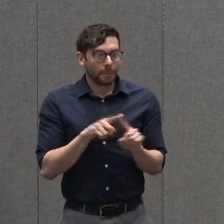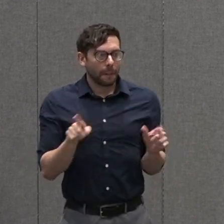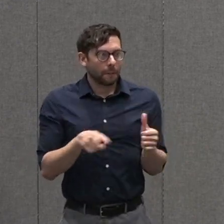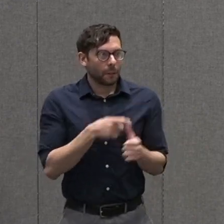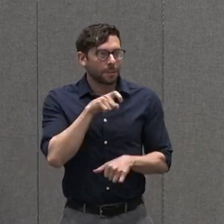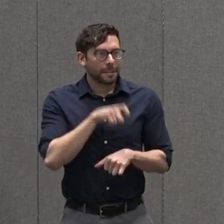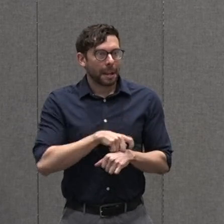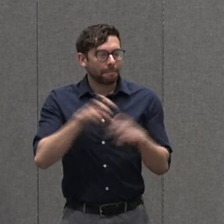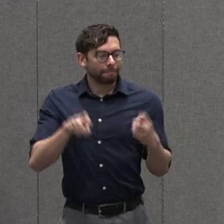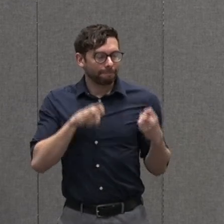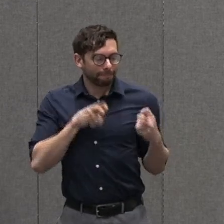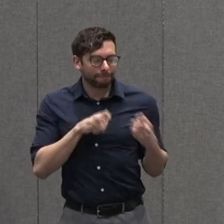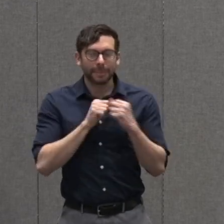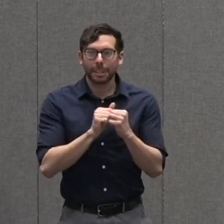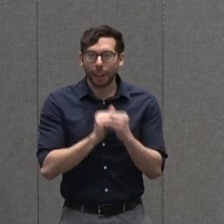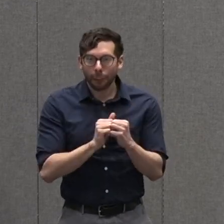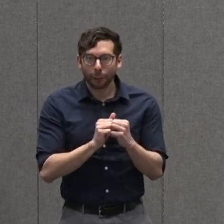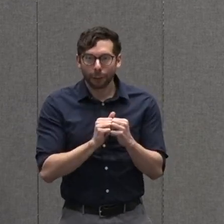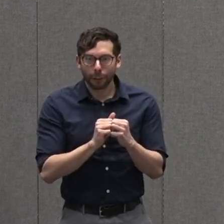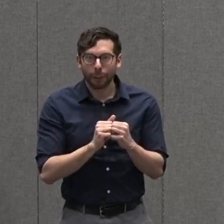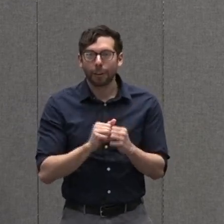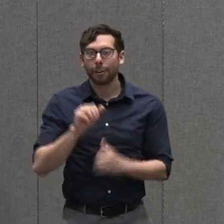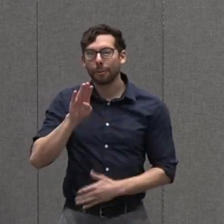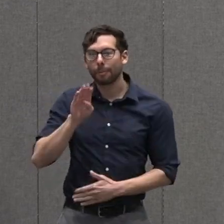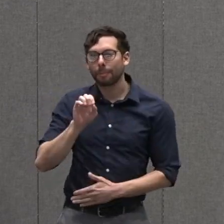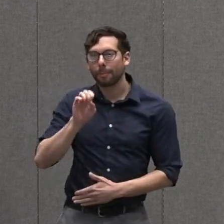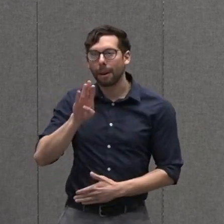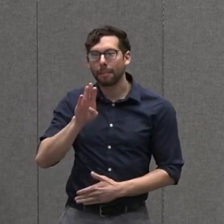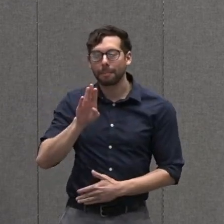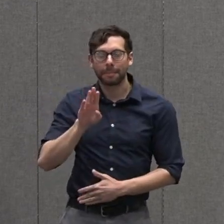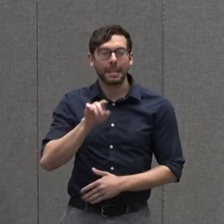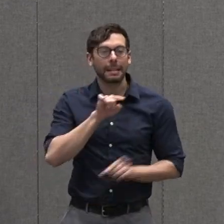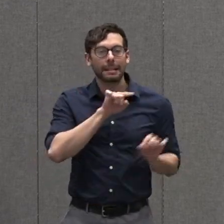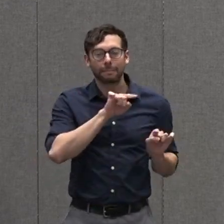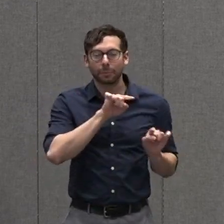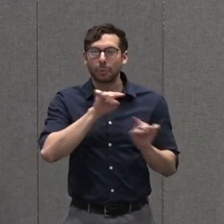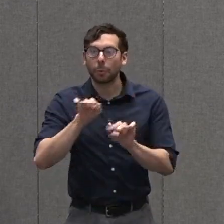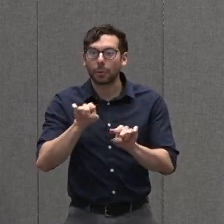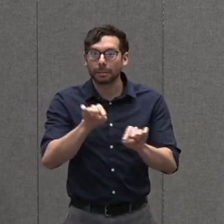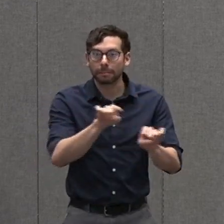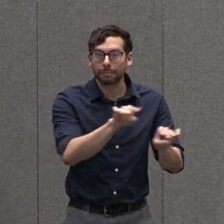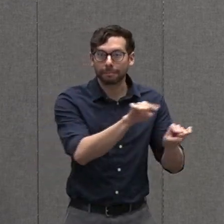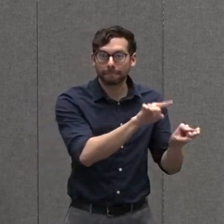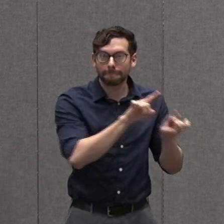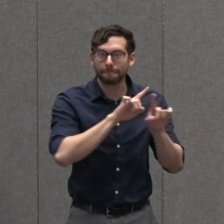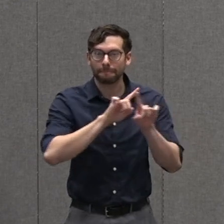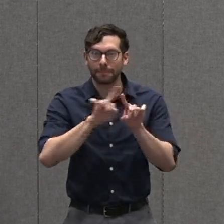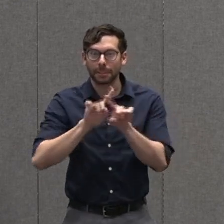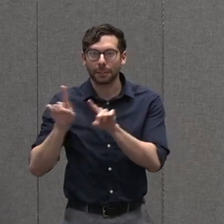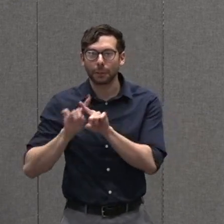and helping schools in APS relocate rattlesnakes that think that they wanna play on the playground.